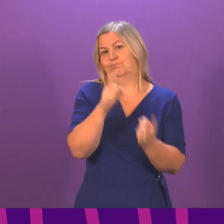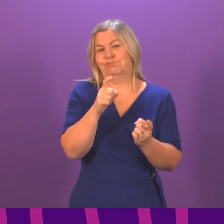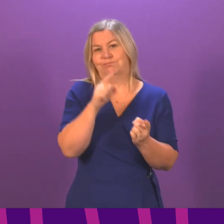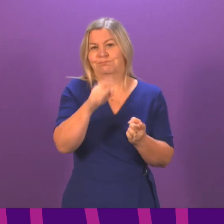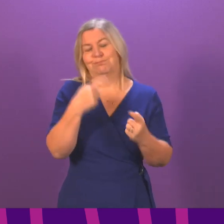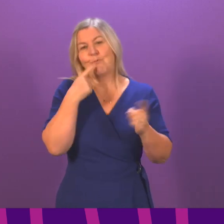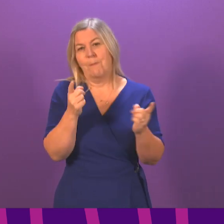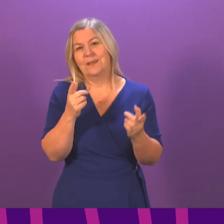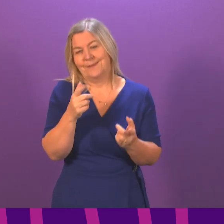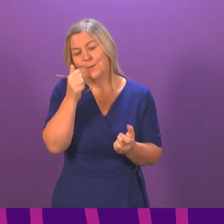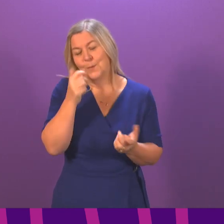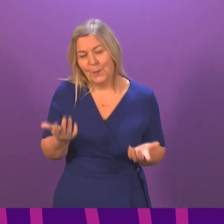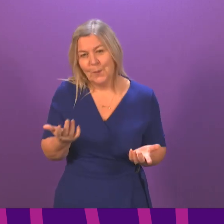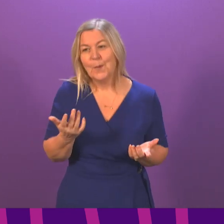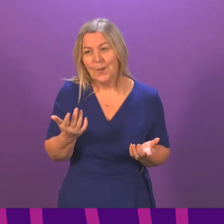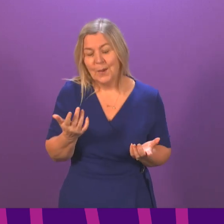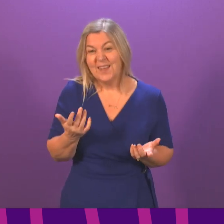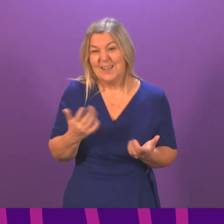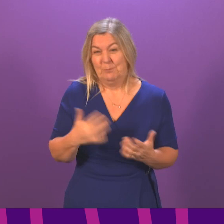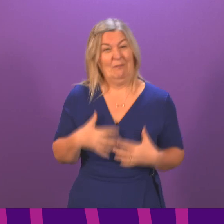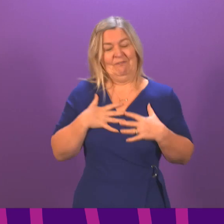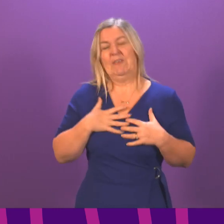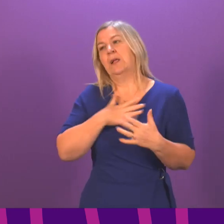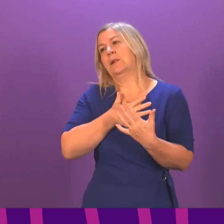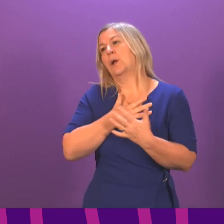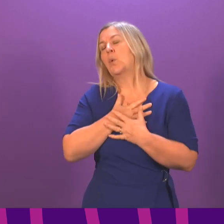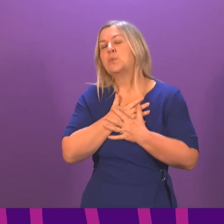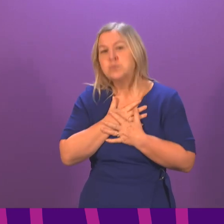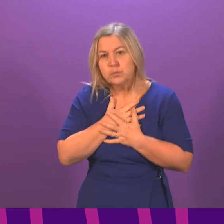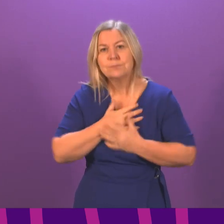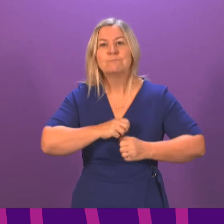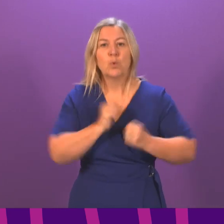but perhaps that gives members some insight into how hard it is to feel that it is my